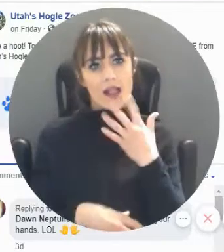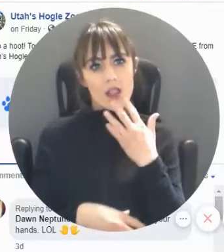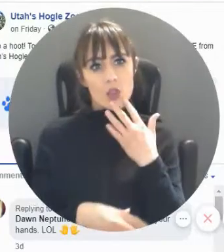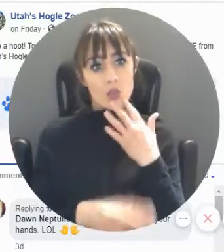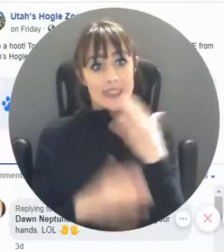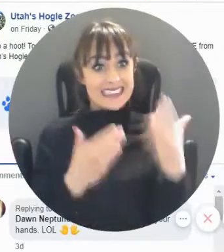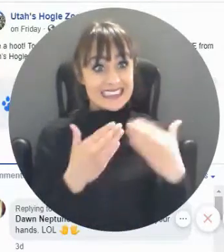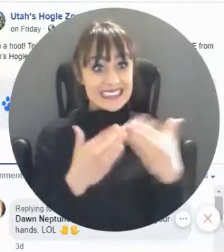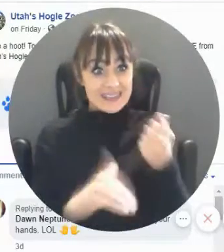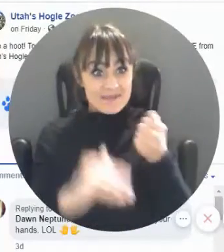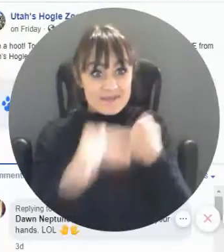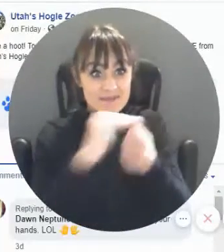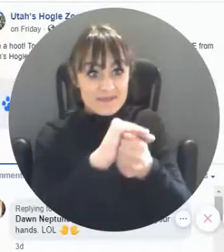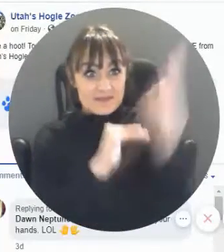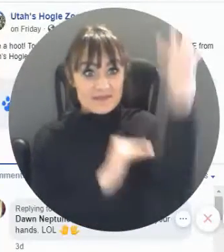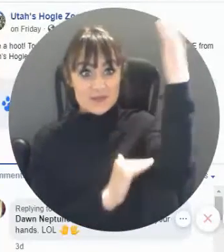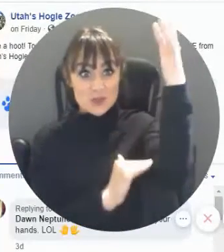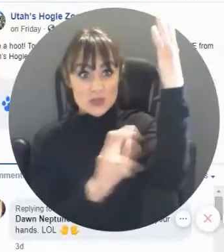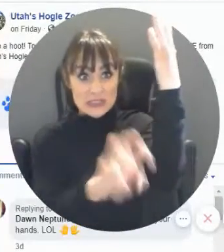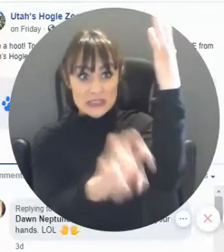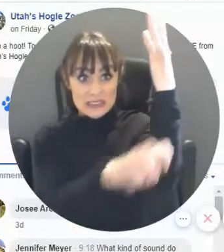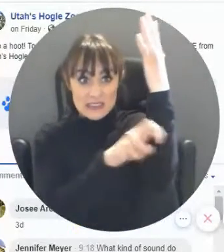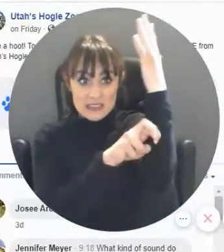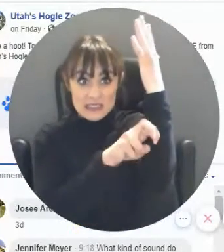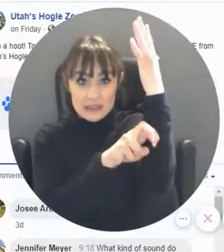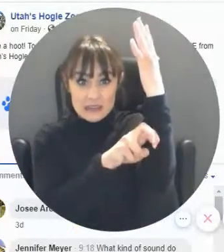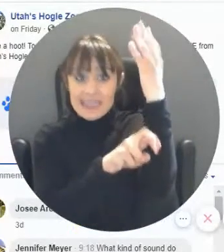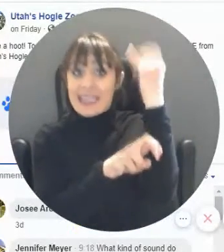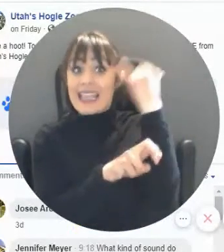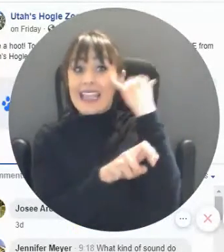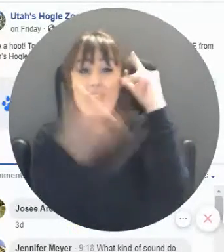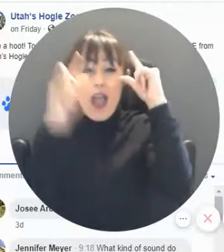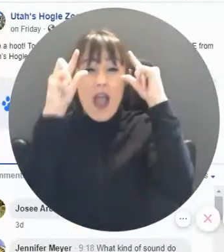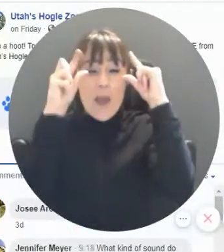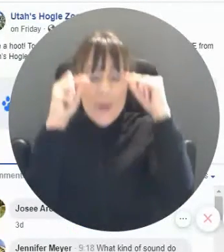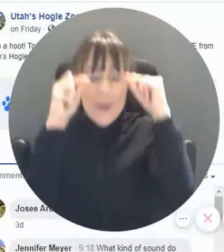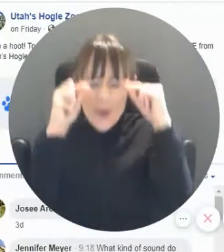If they close their eyes, it's actually really hard if you wanna see where they're at.